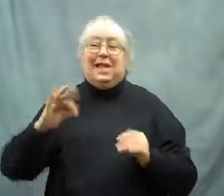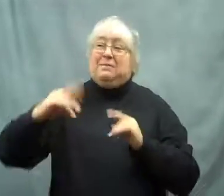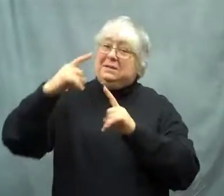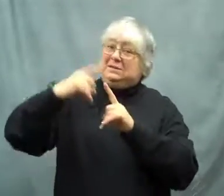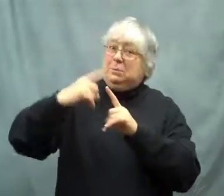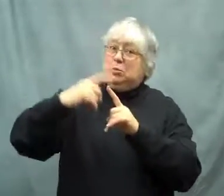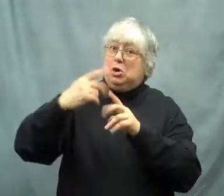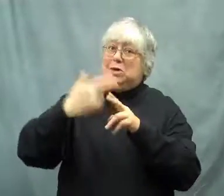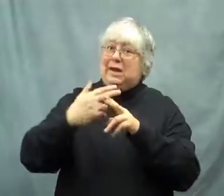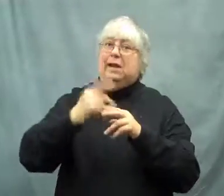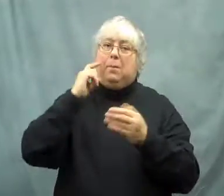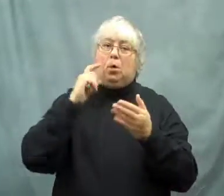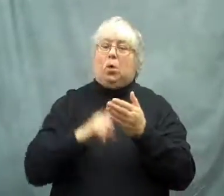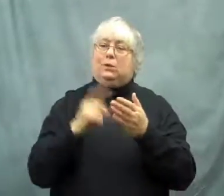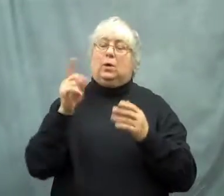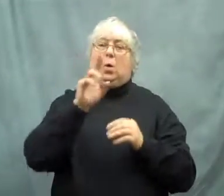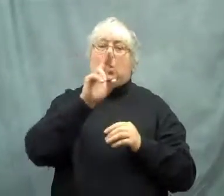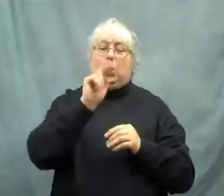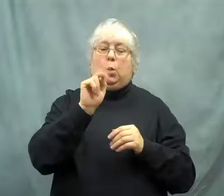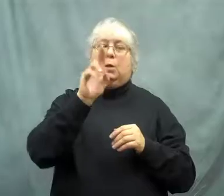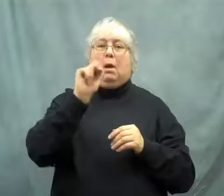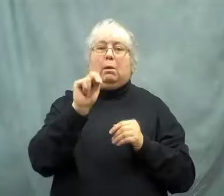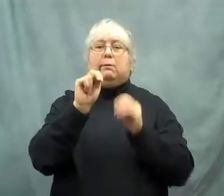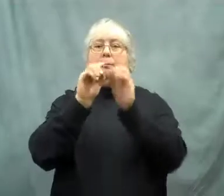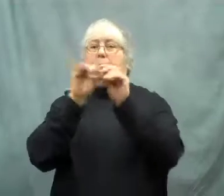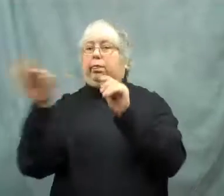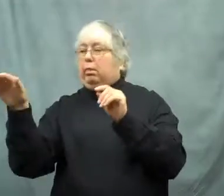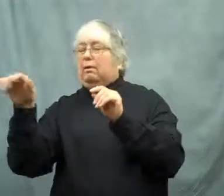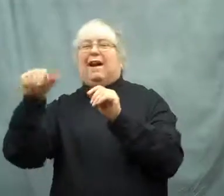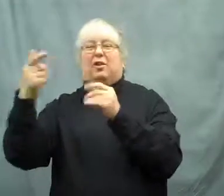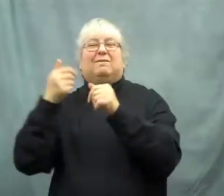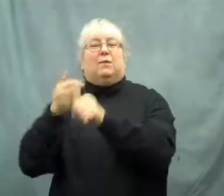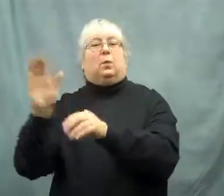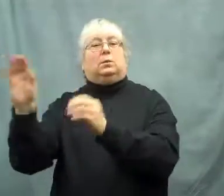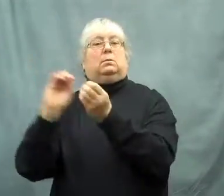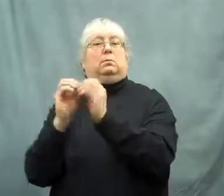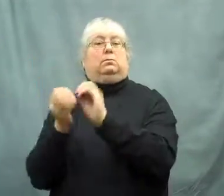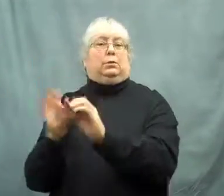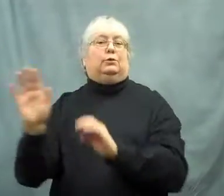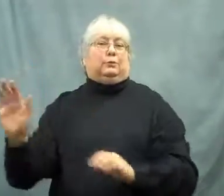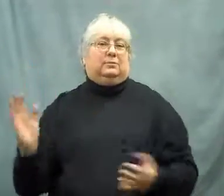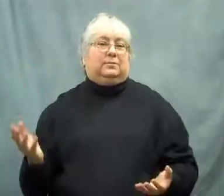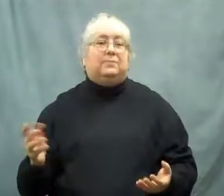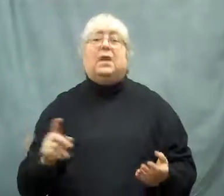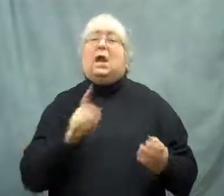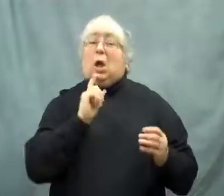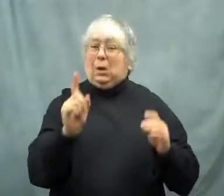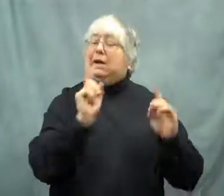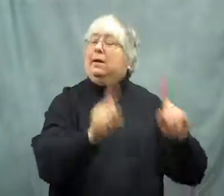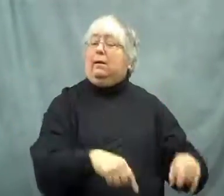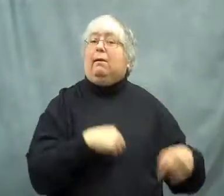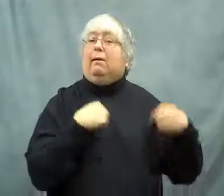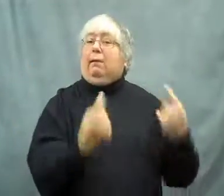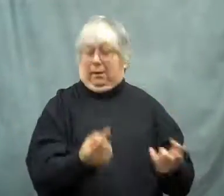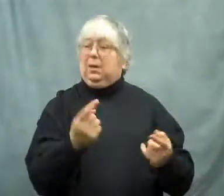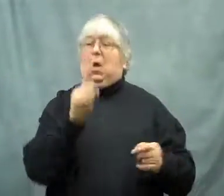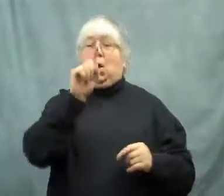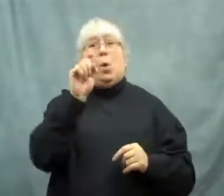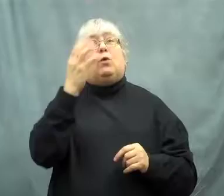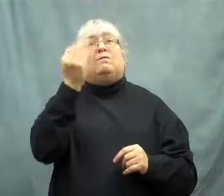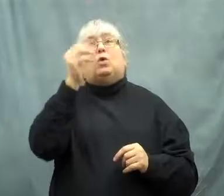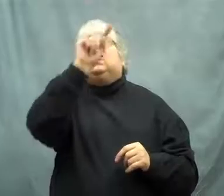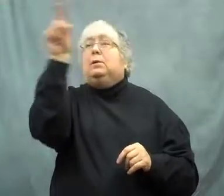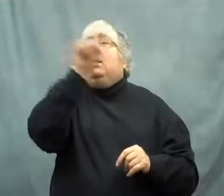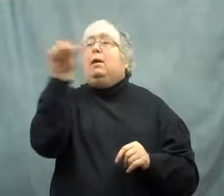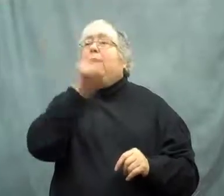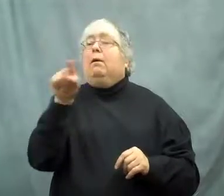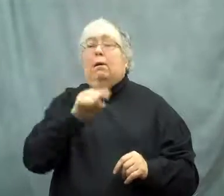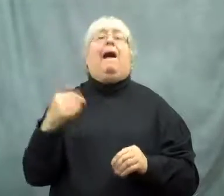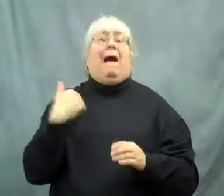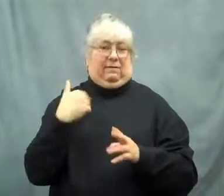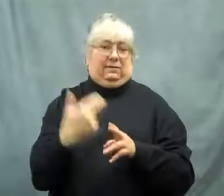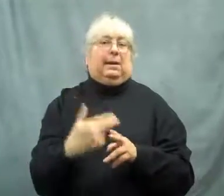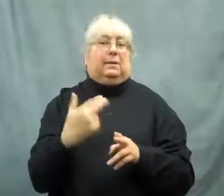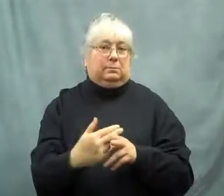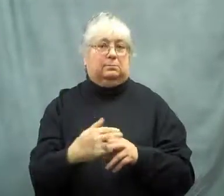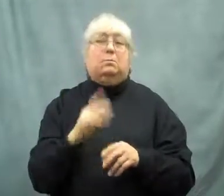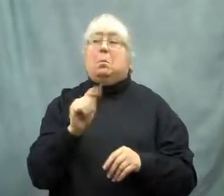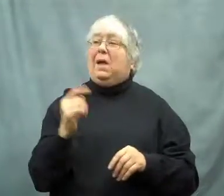Plans were announced on December 1 to give elements 114 and 116 permanent names.